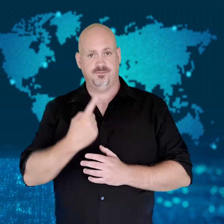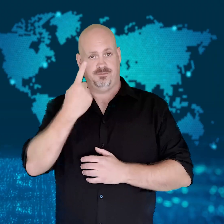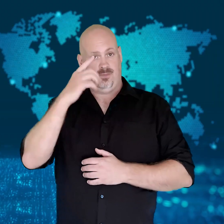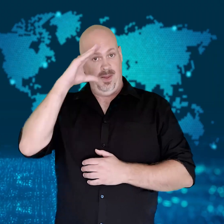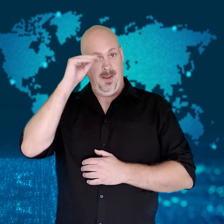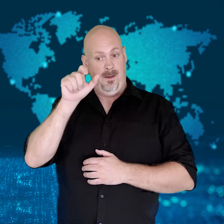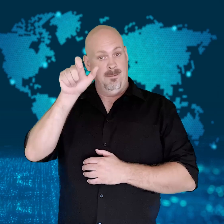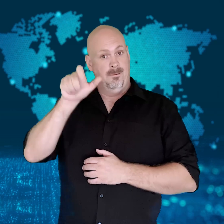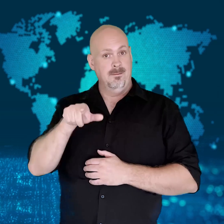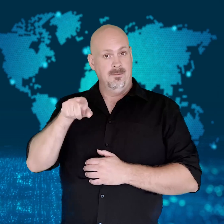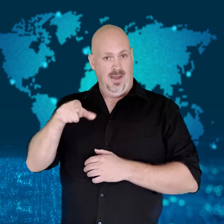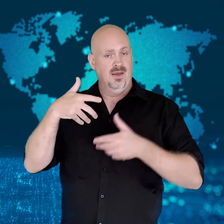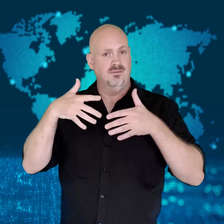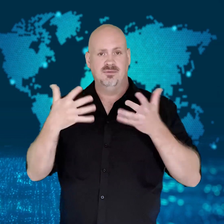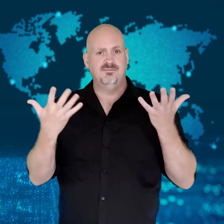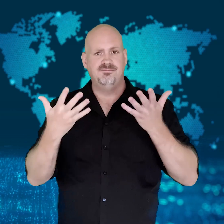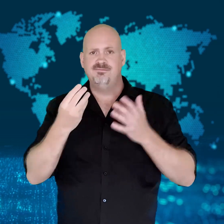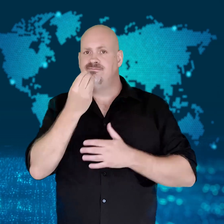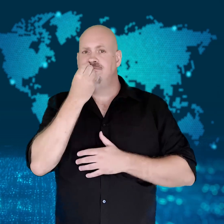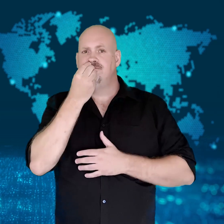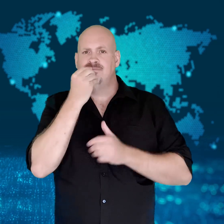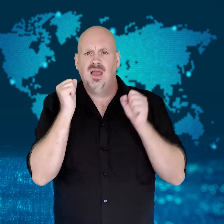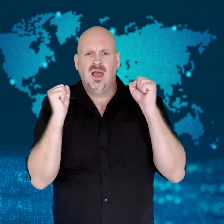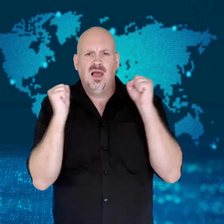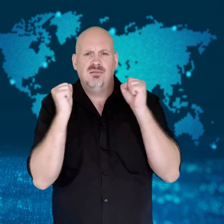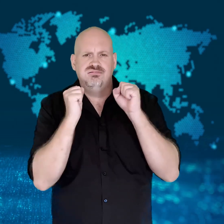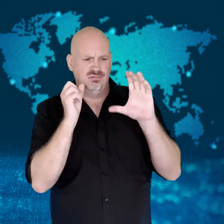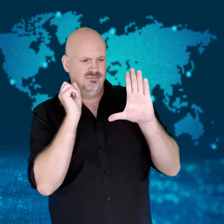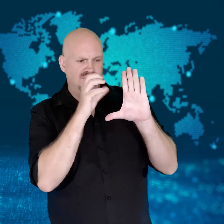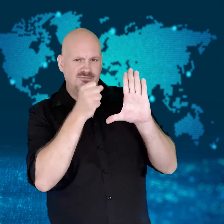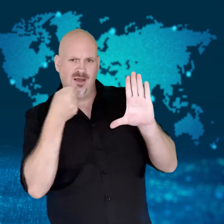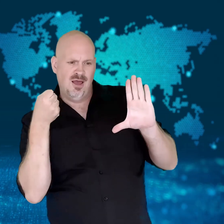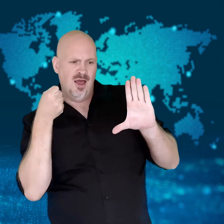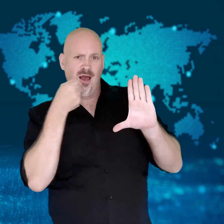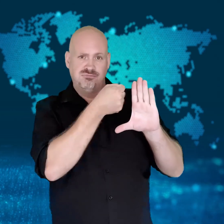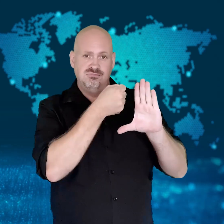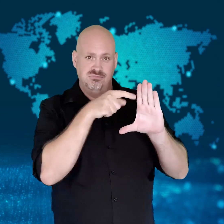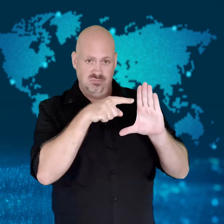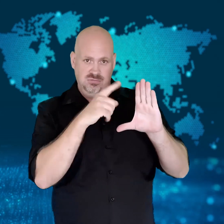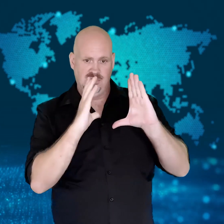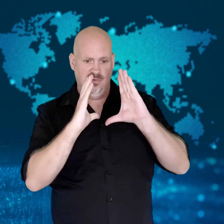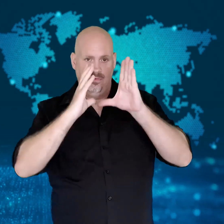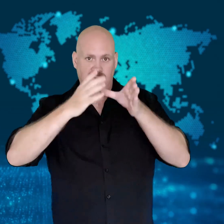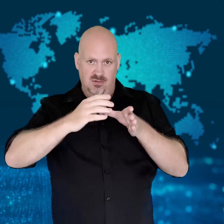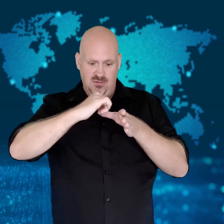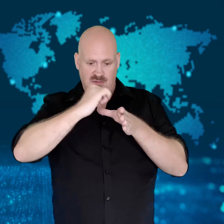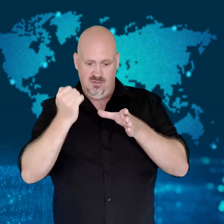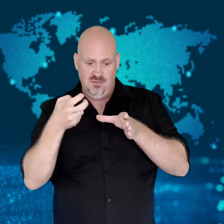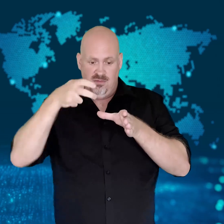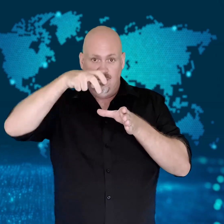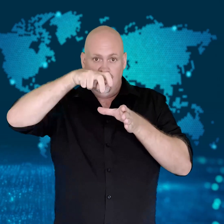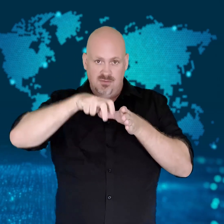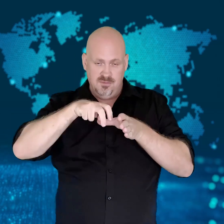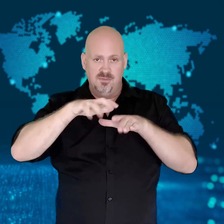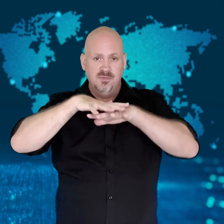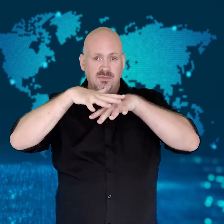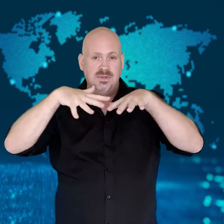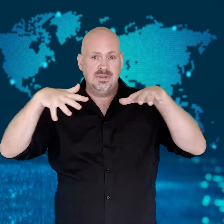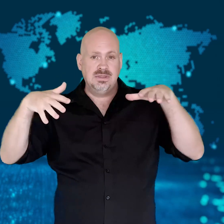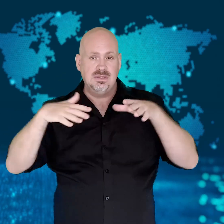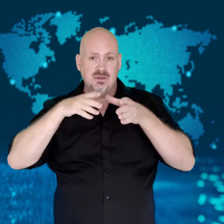[GAVIN]: A man survived 11 days floating at sea in a freezer before being rescued.